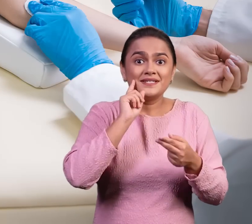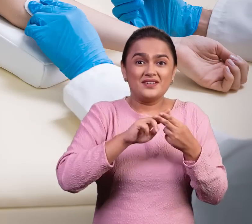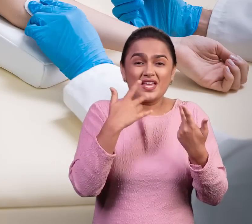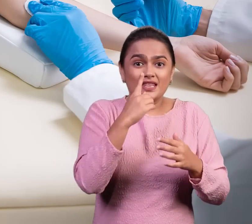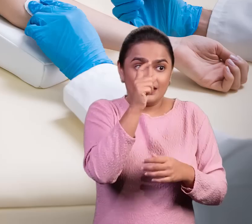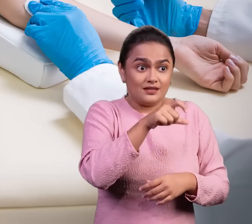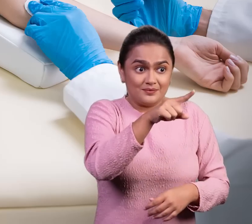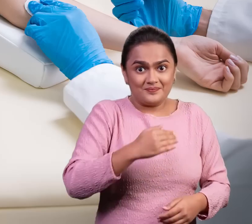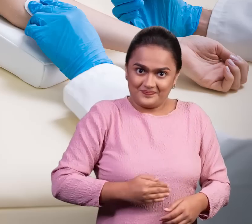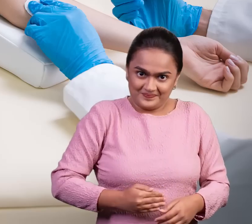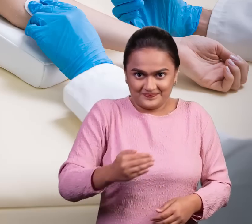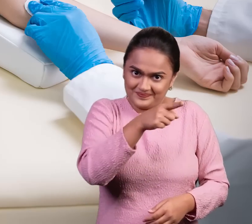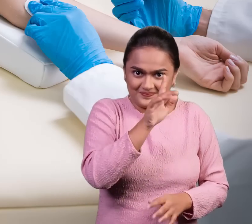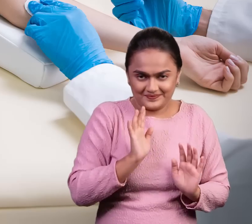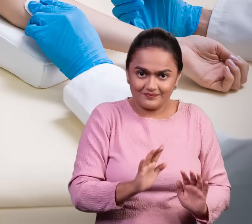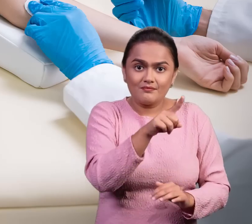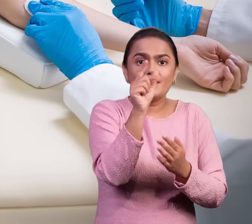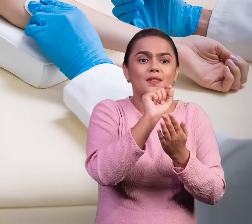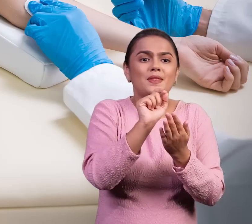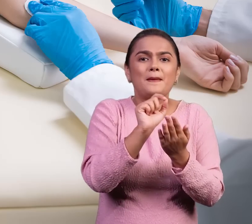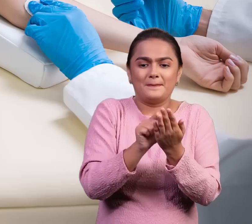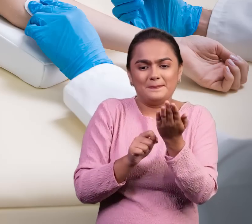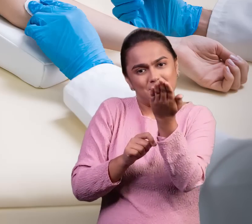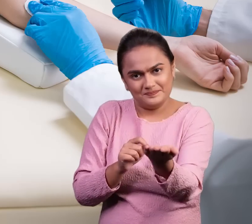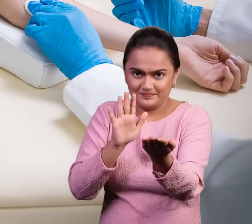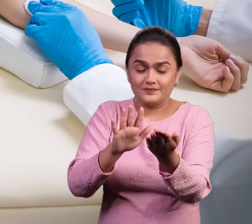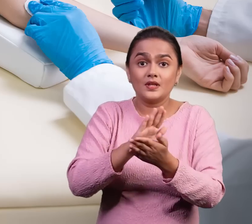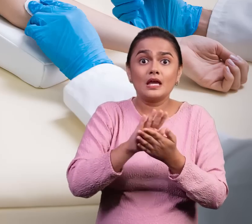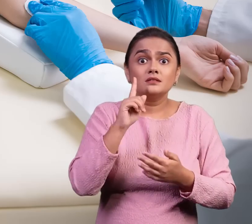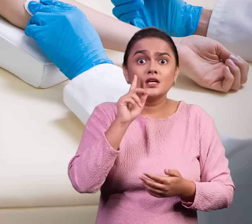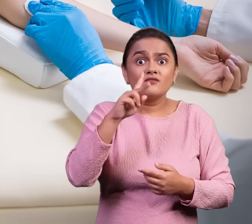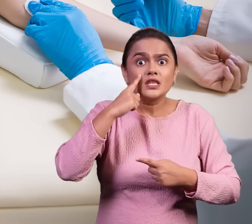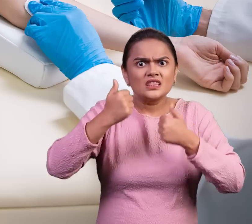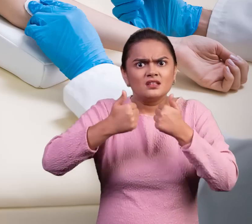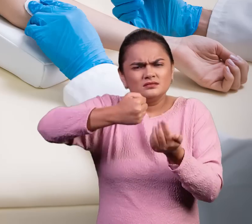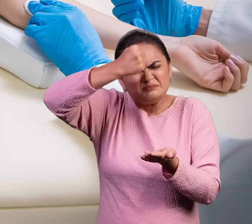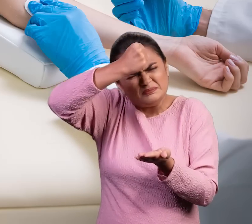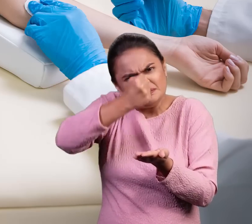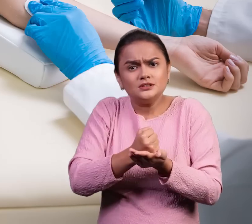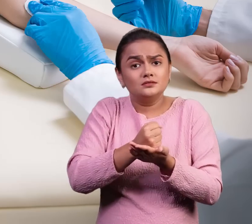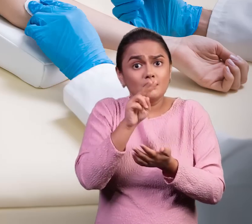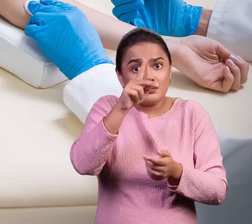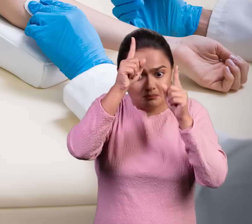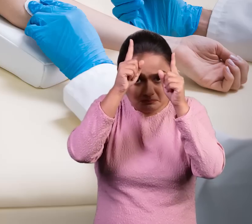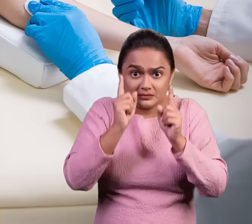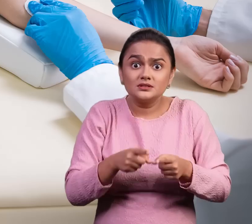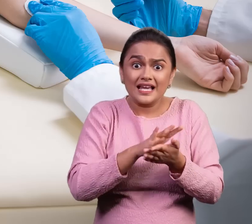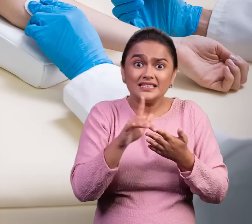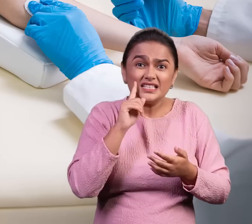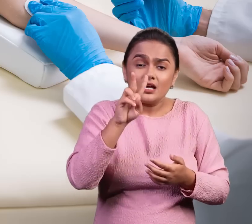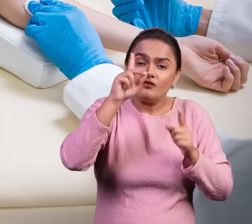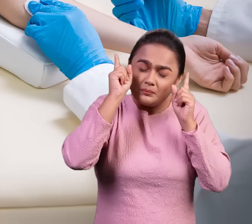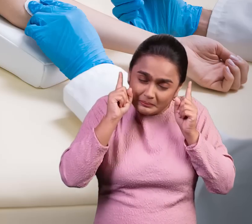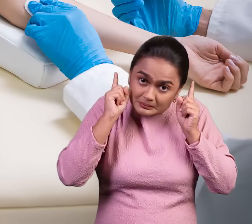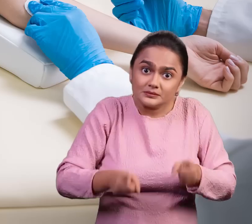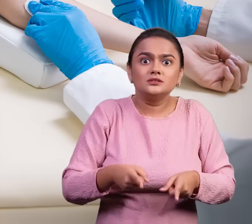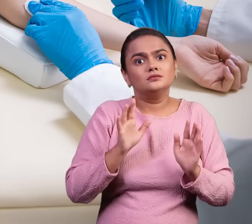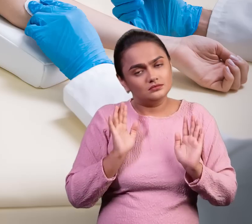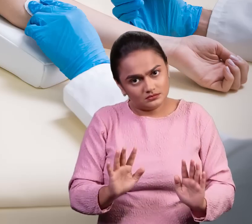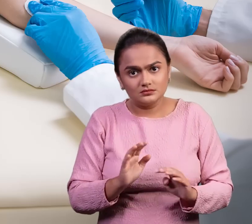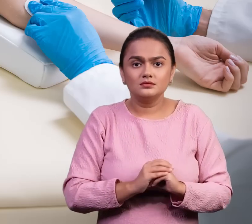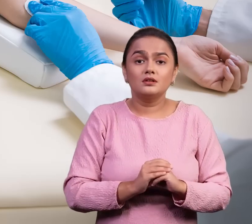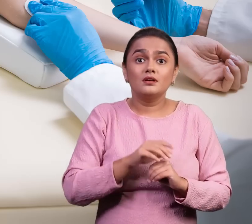When a pregnant woman registers, she must undergo mandatory HIV testing.